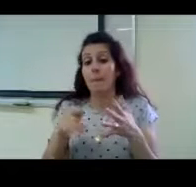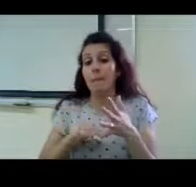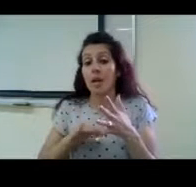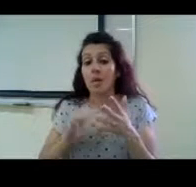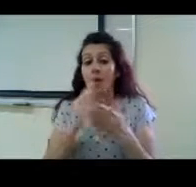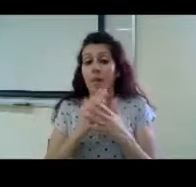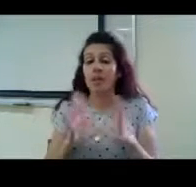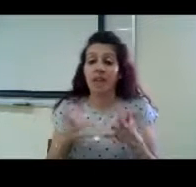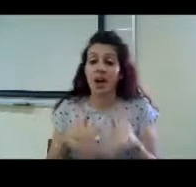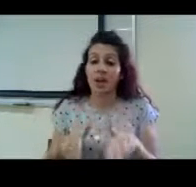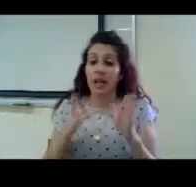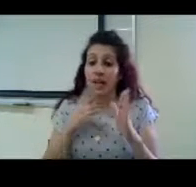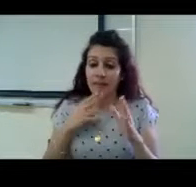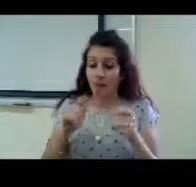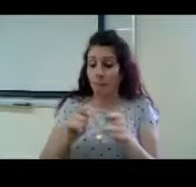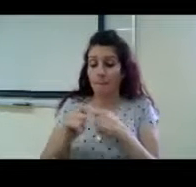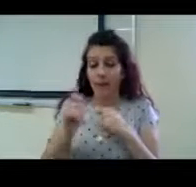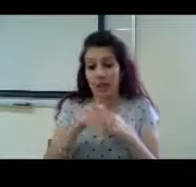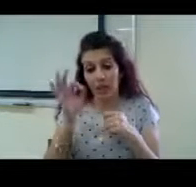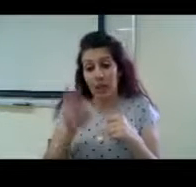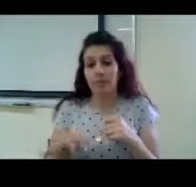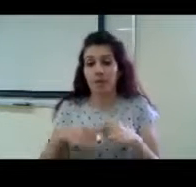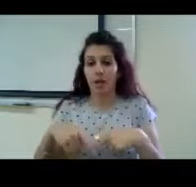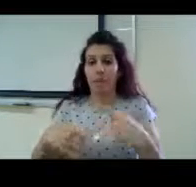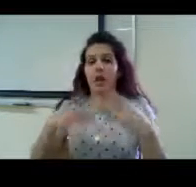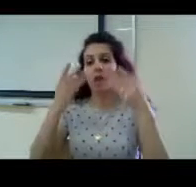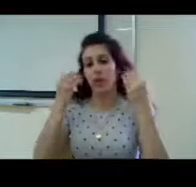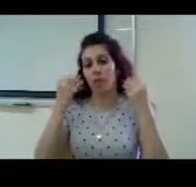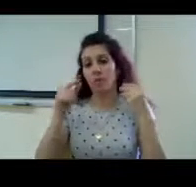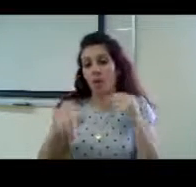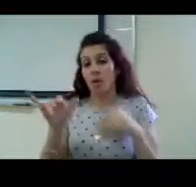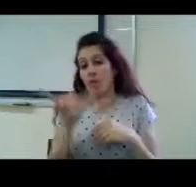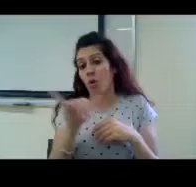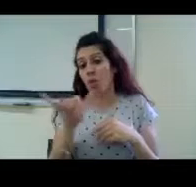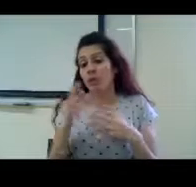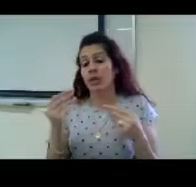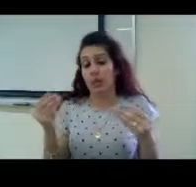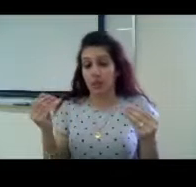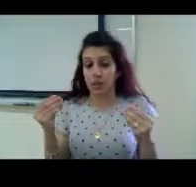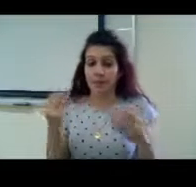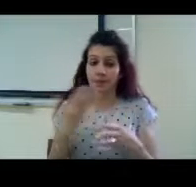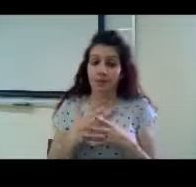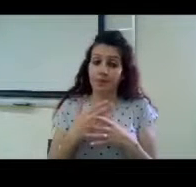travel to spell for specialist support this is an opportunity to promote